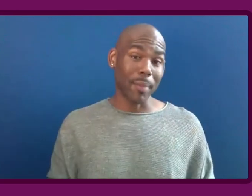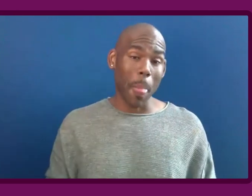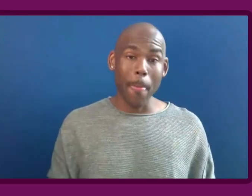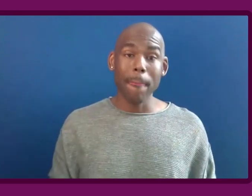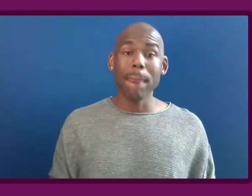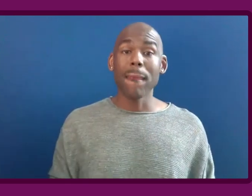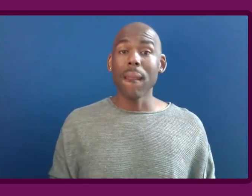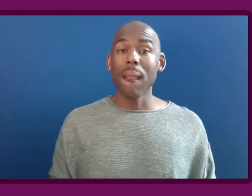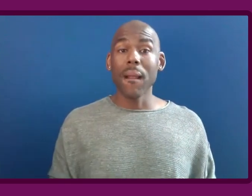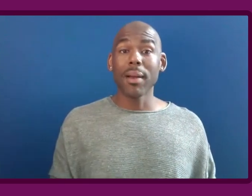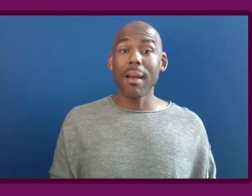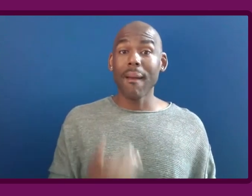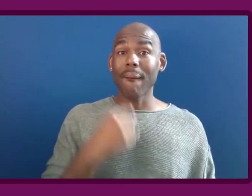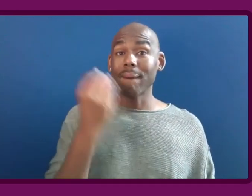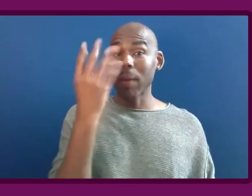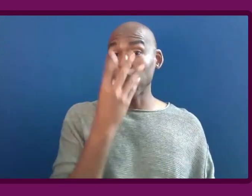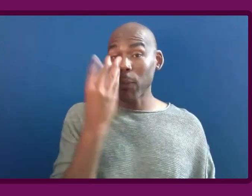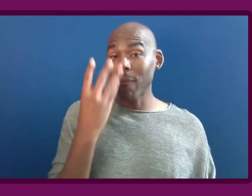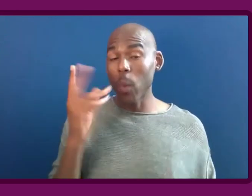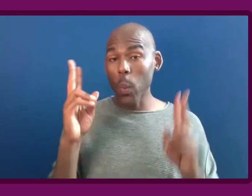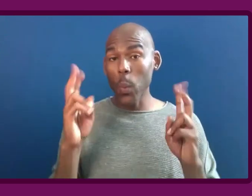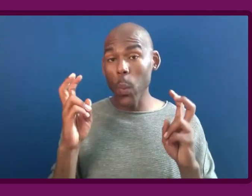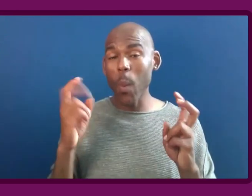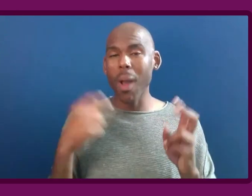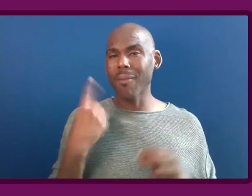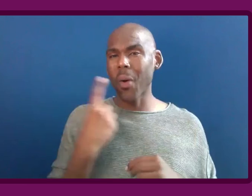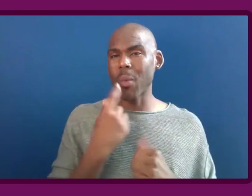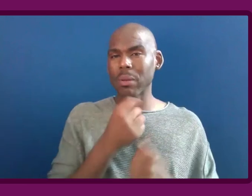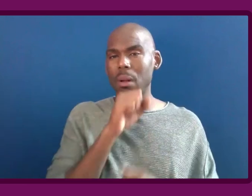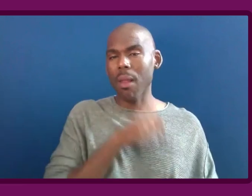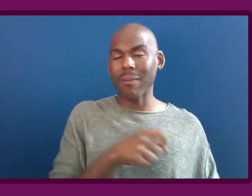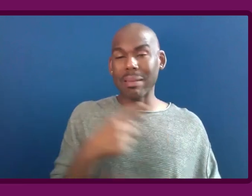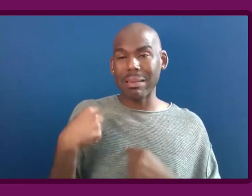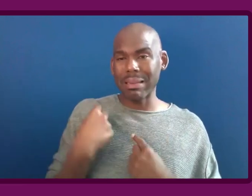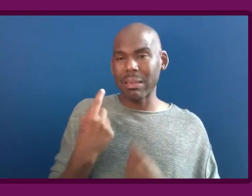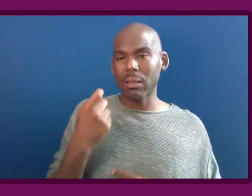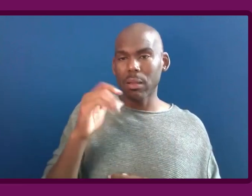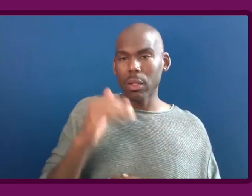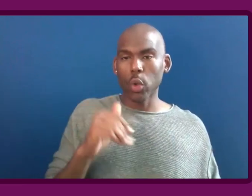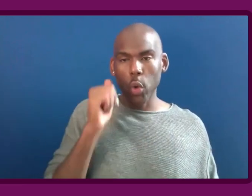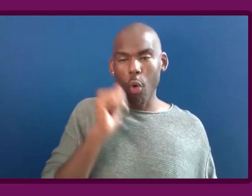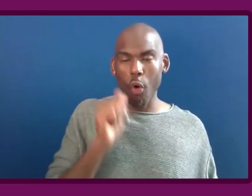after I had my disability, because of our broken spines and everything that she felt